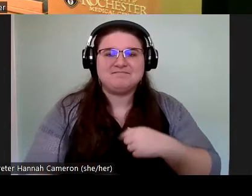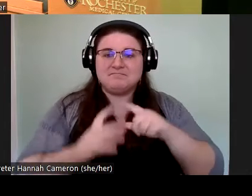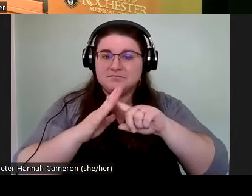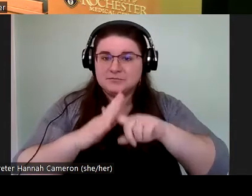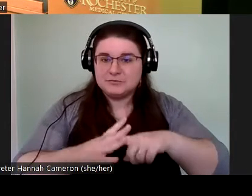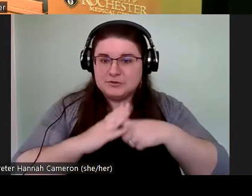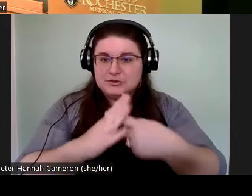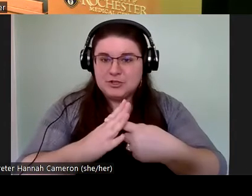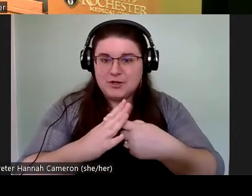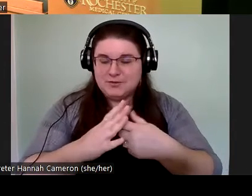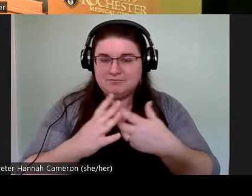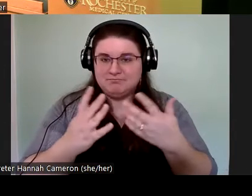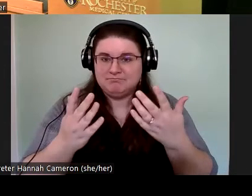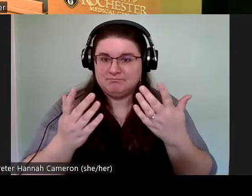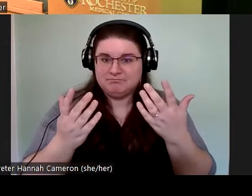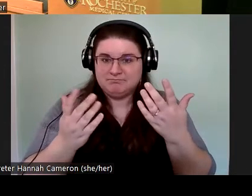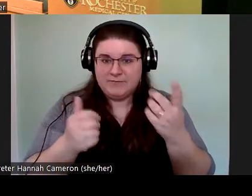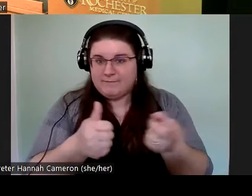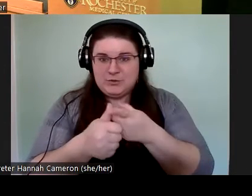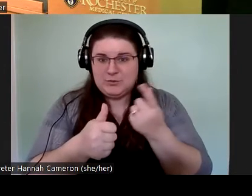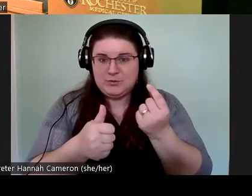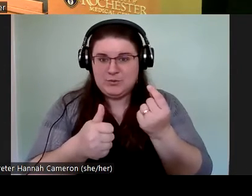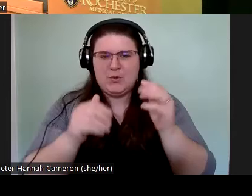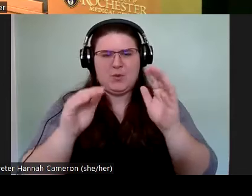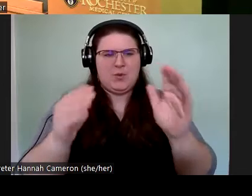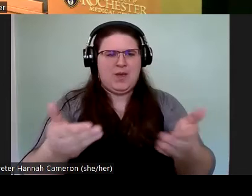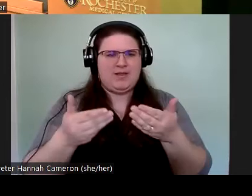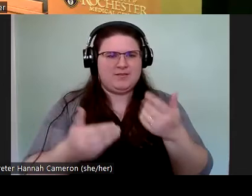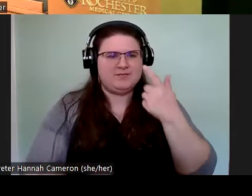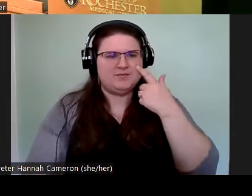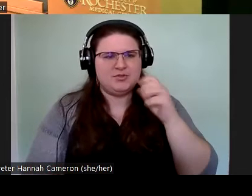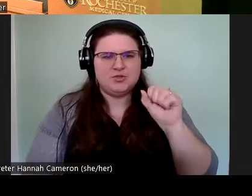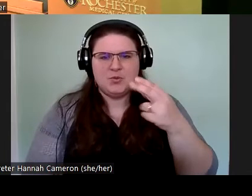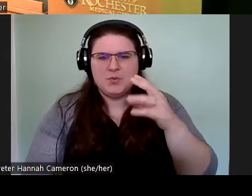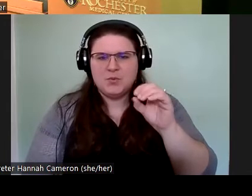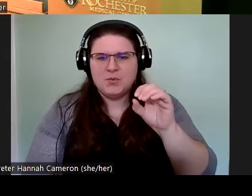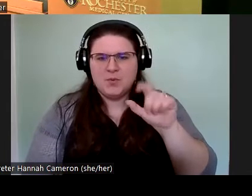by welcoming all of you to the Schulman memorial lectureship made possible by a